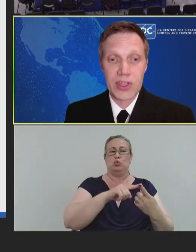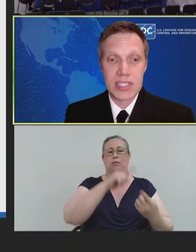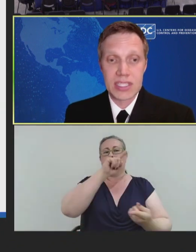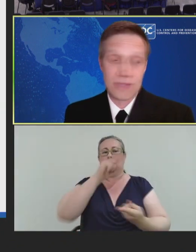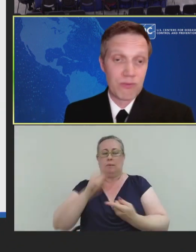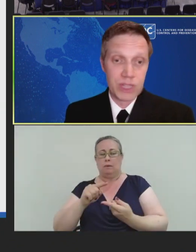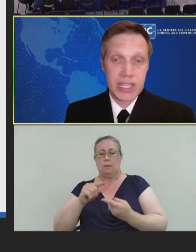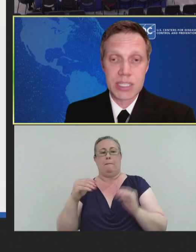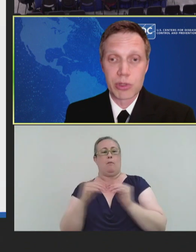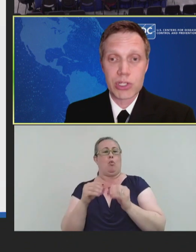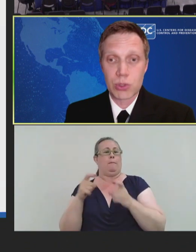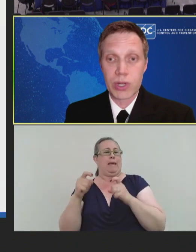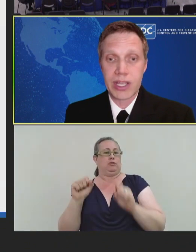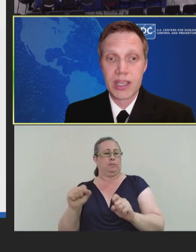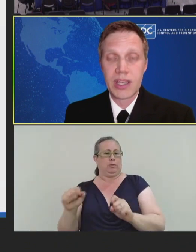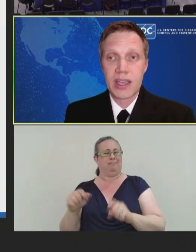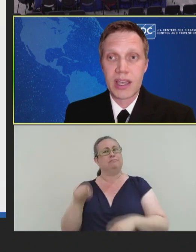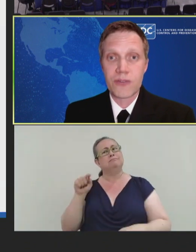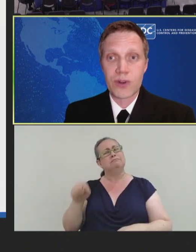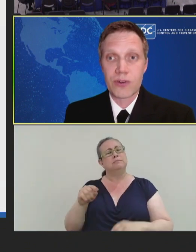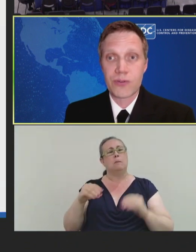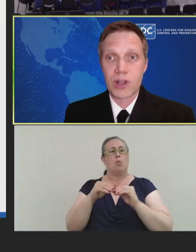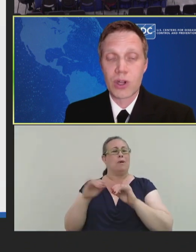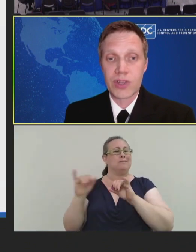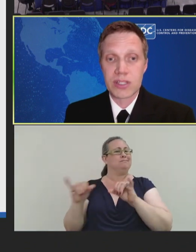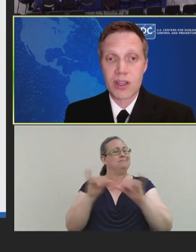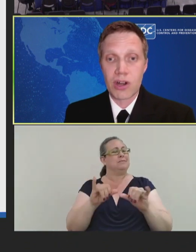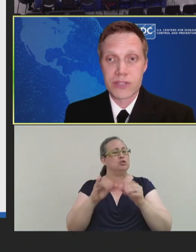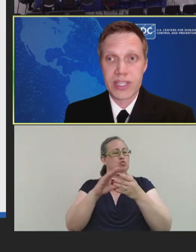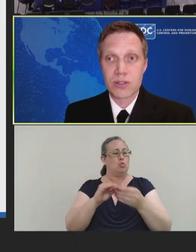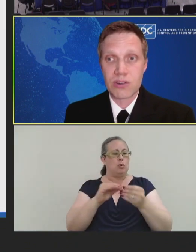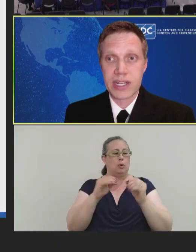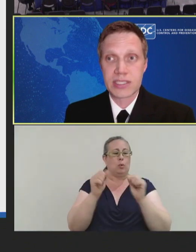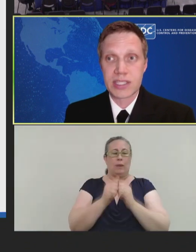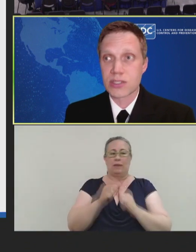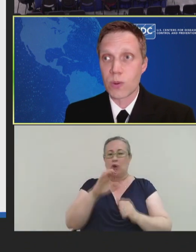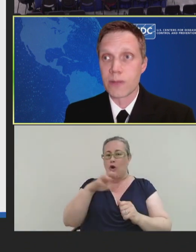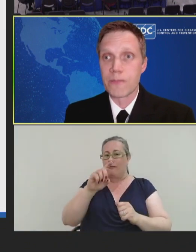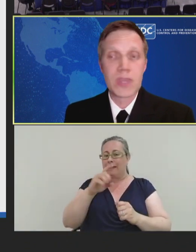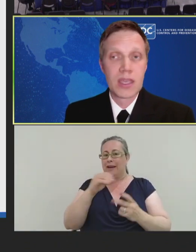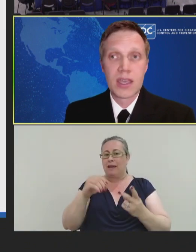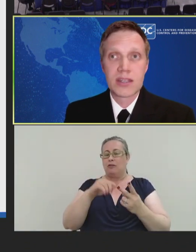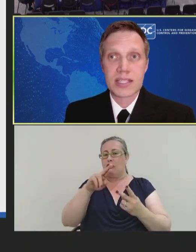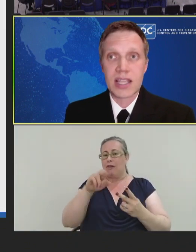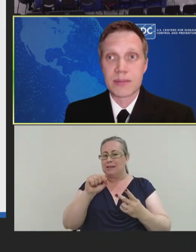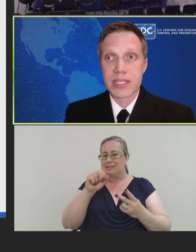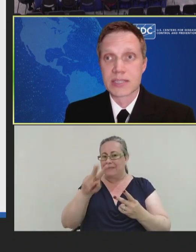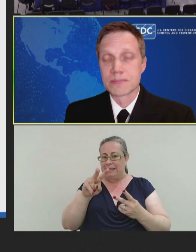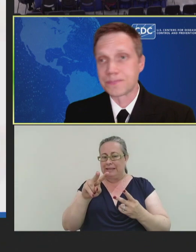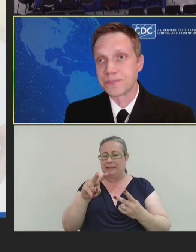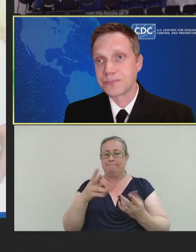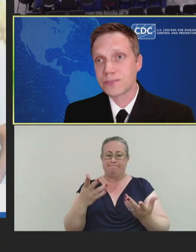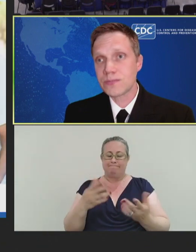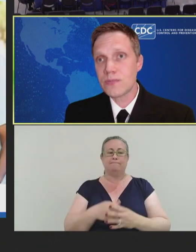this is really a similar story for COVID and RSV to a great extent as well. Next slide, please.